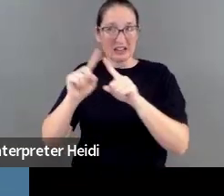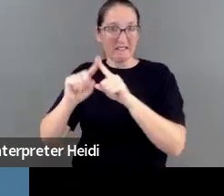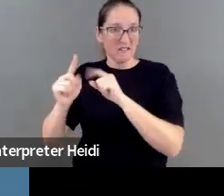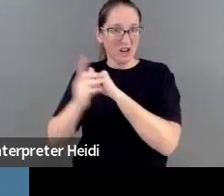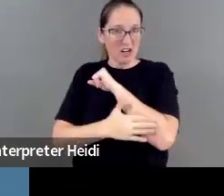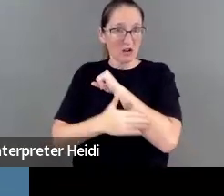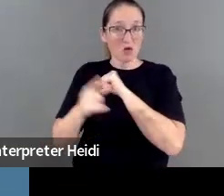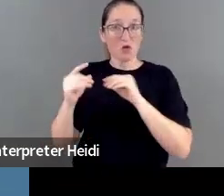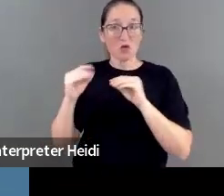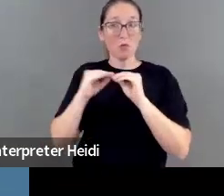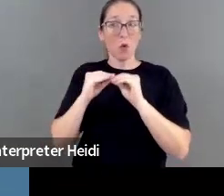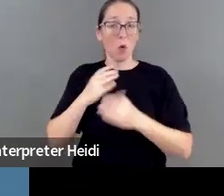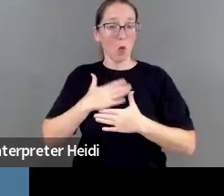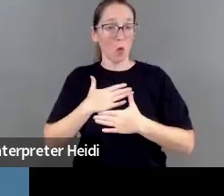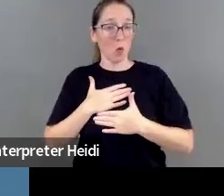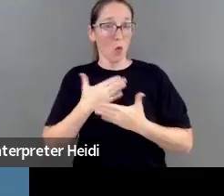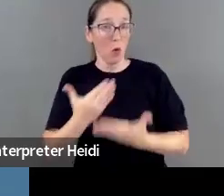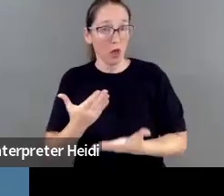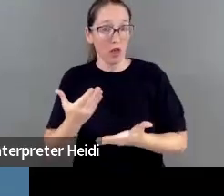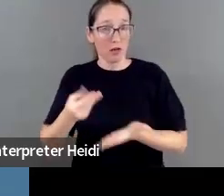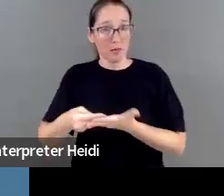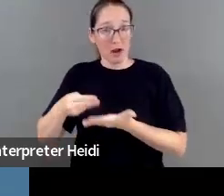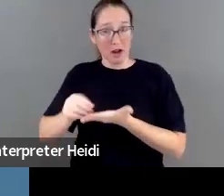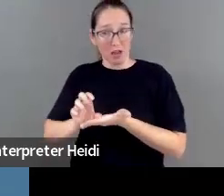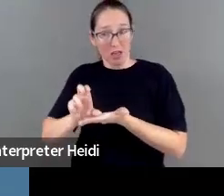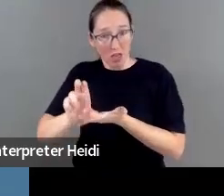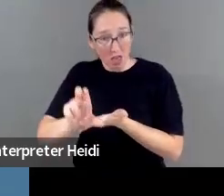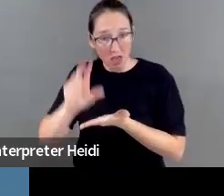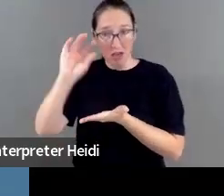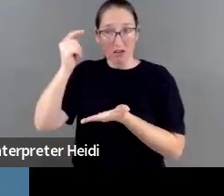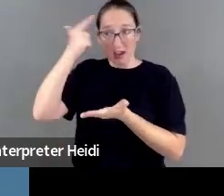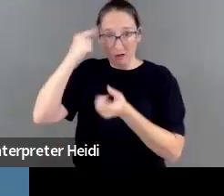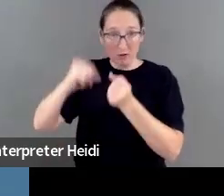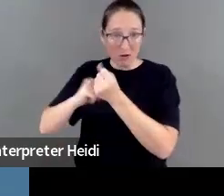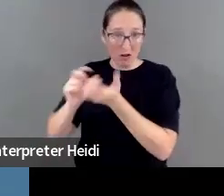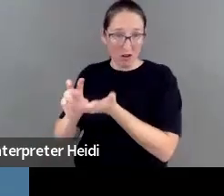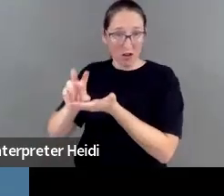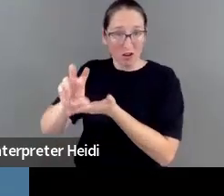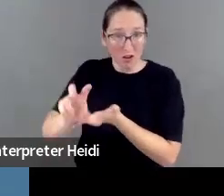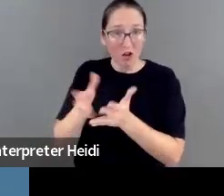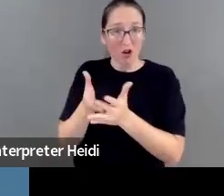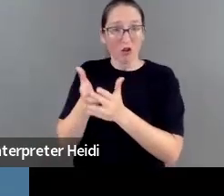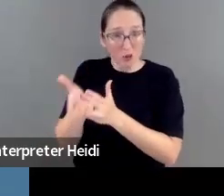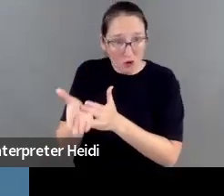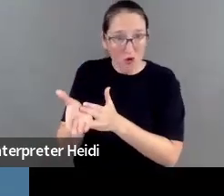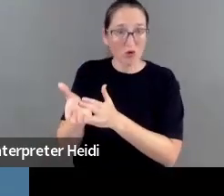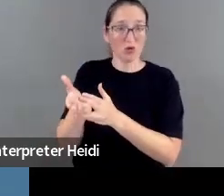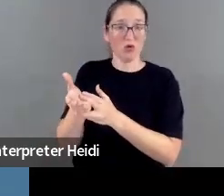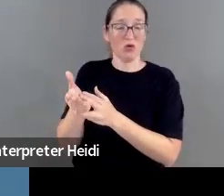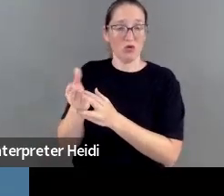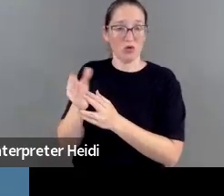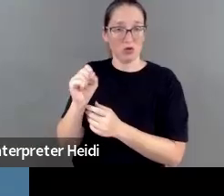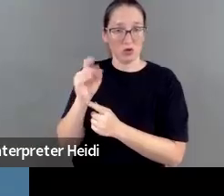I think it is interesting and it does fail a lot of people. A lot of people are not